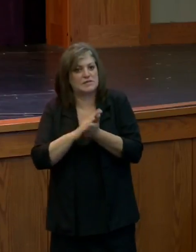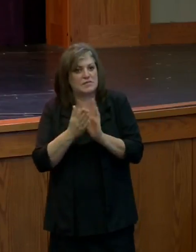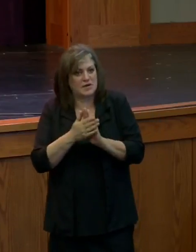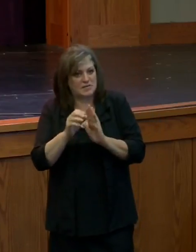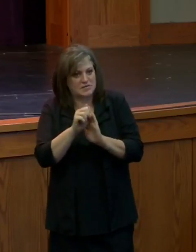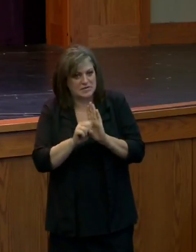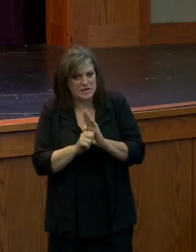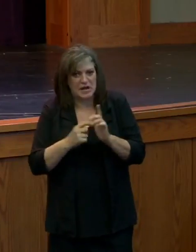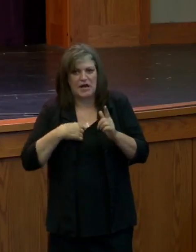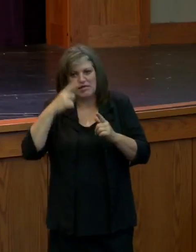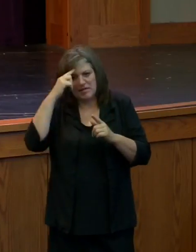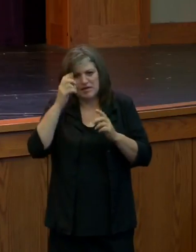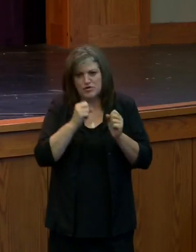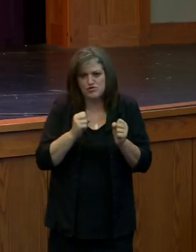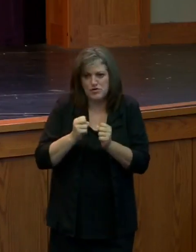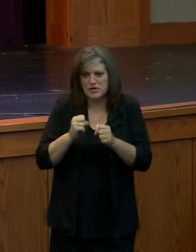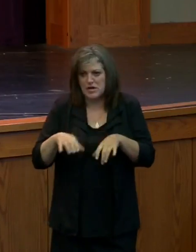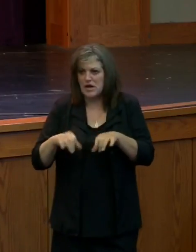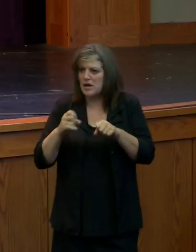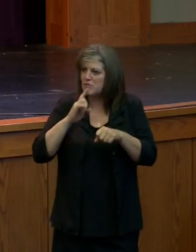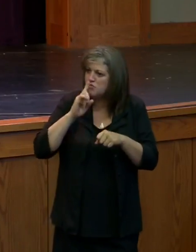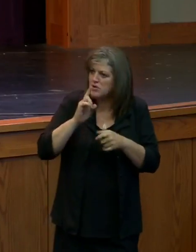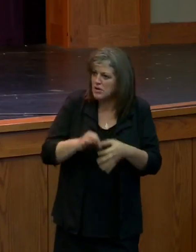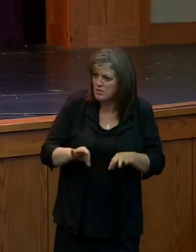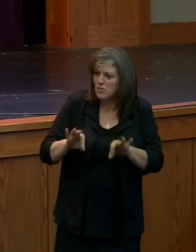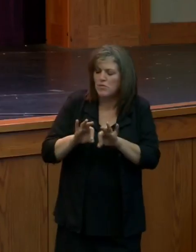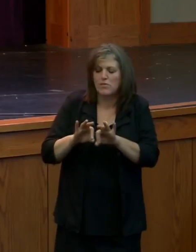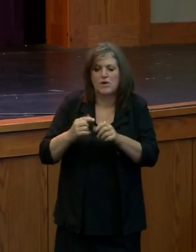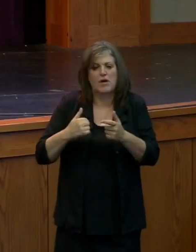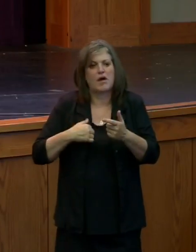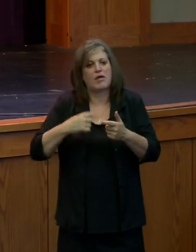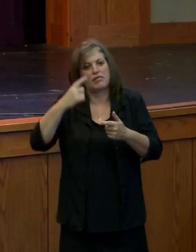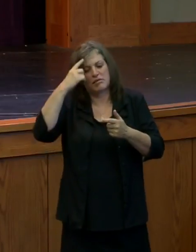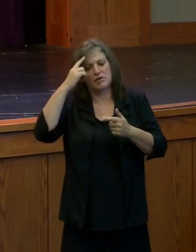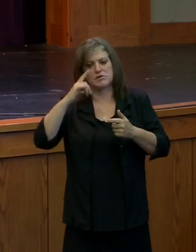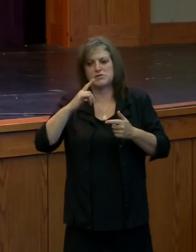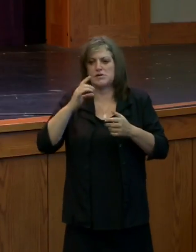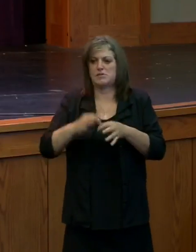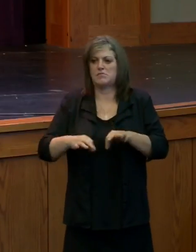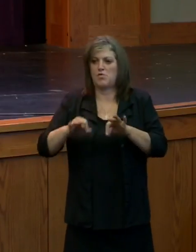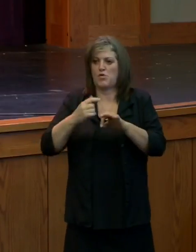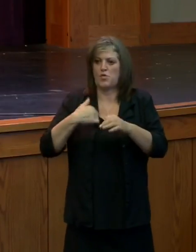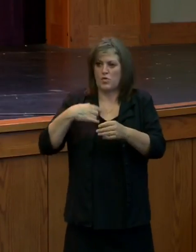I THINK THE STRATEGY BEING ADOPTED IS VERY IMPORTANT AND I THINK IT IS VERY IMPORTANT WE DO VOTE IN NOVEMBER SO WE CAN MOVE